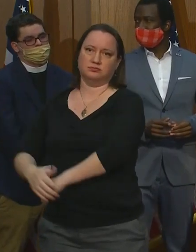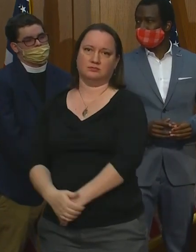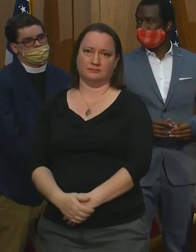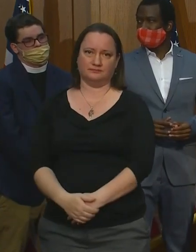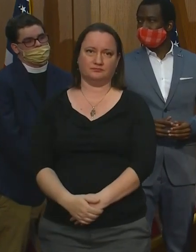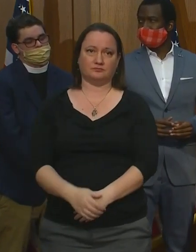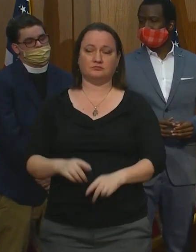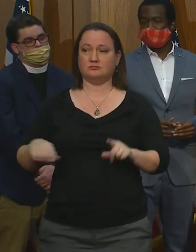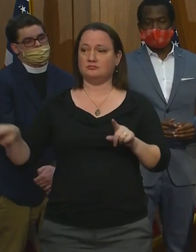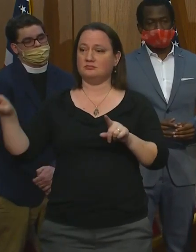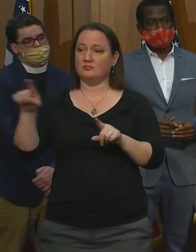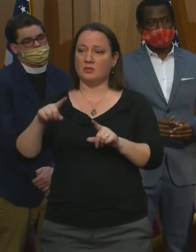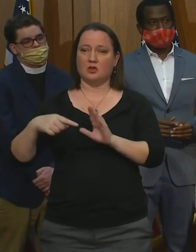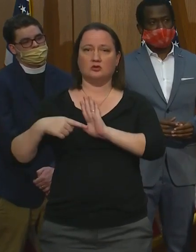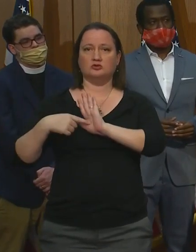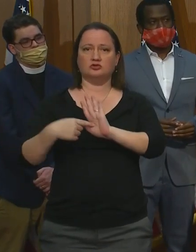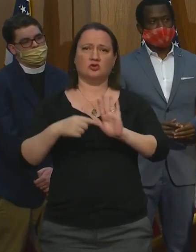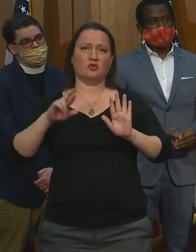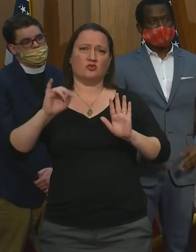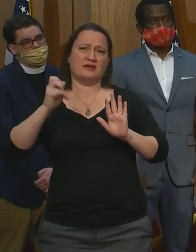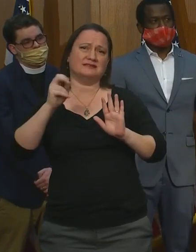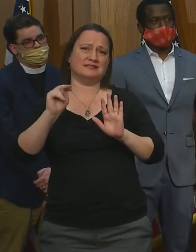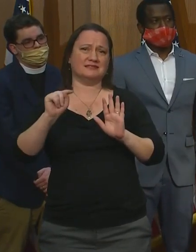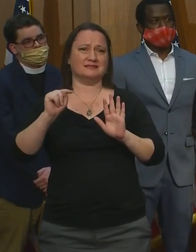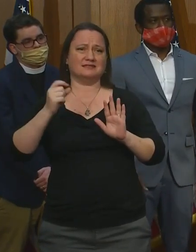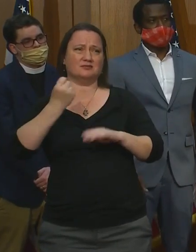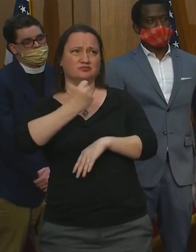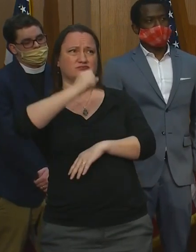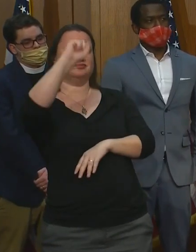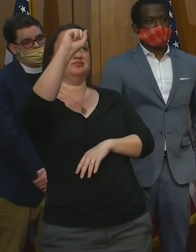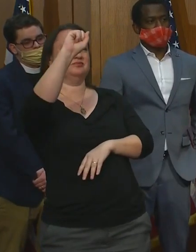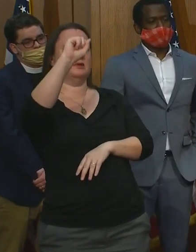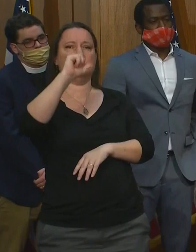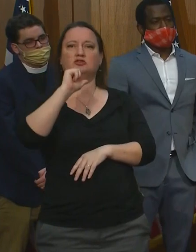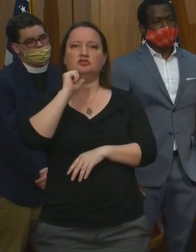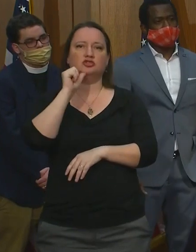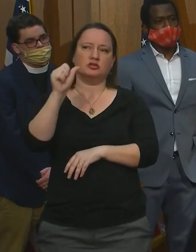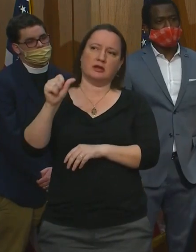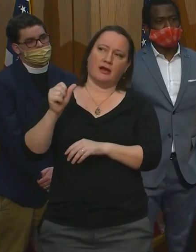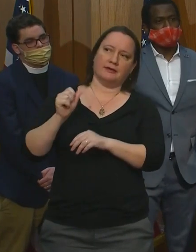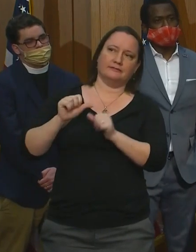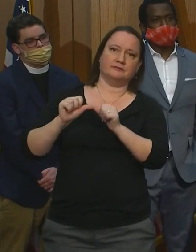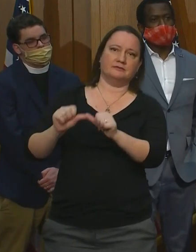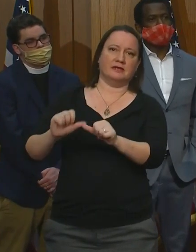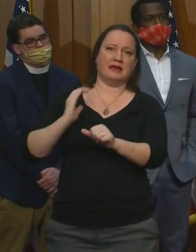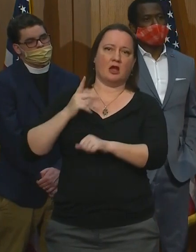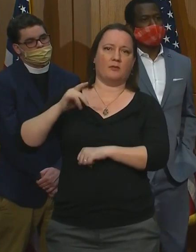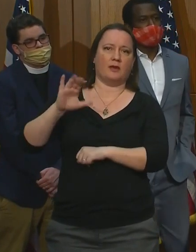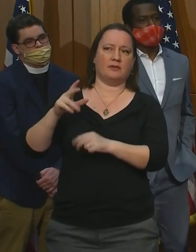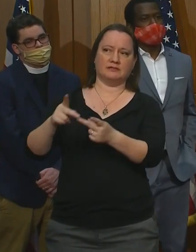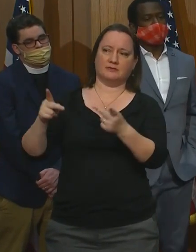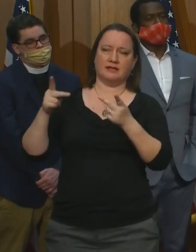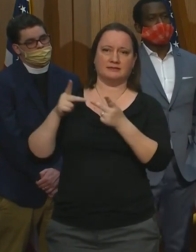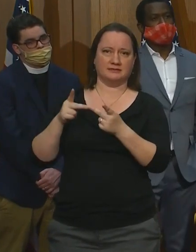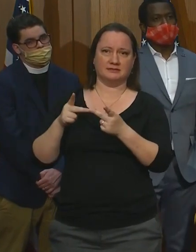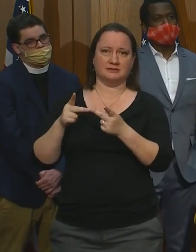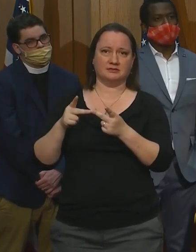MONUMENTS MEMORIALIZING A RACIST INSURRECTION DO NOT